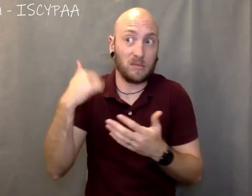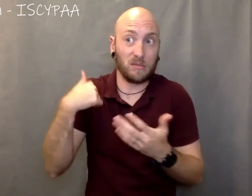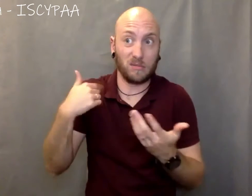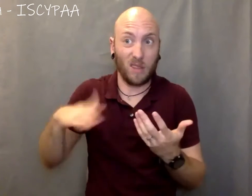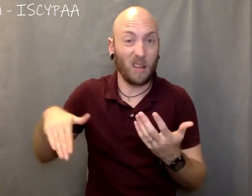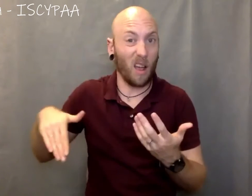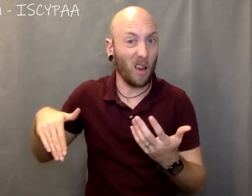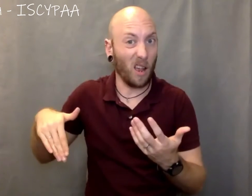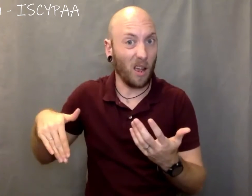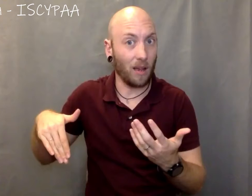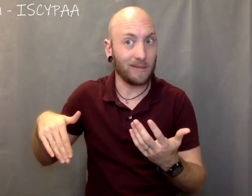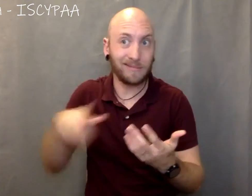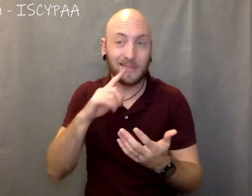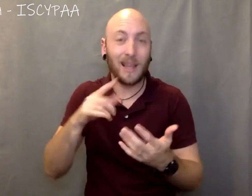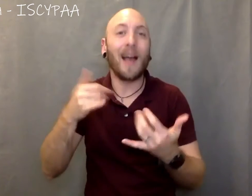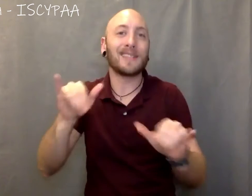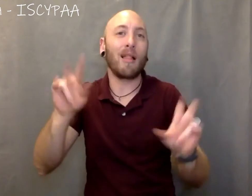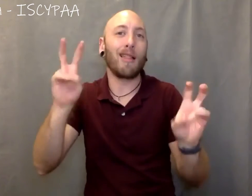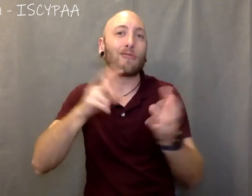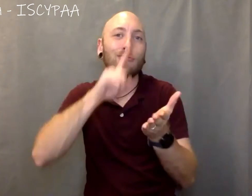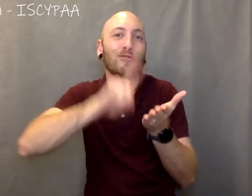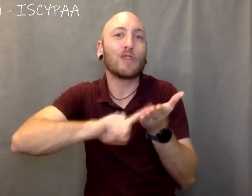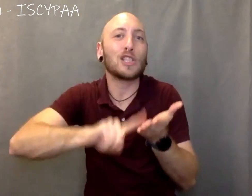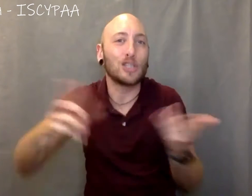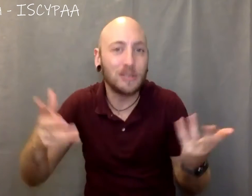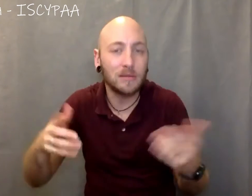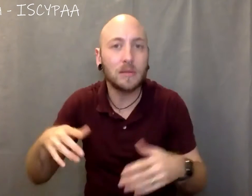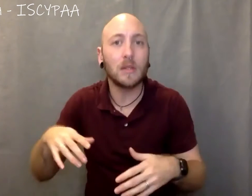I wasn't done doing research and I also didn't do the work you know I didn't, I didn't work